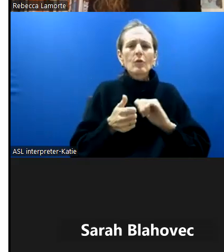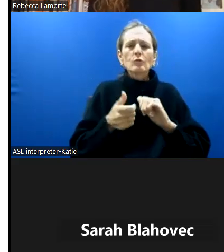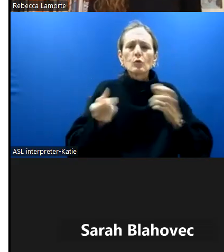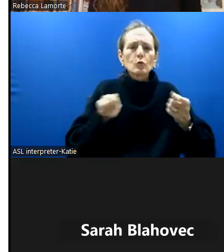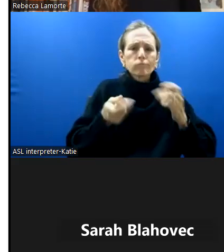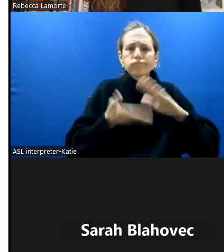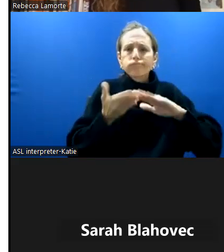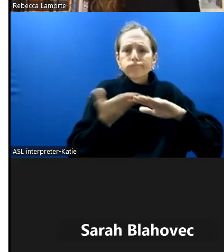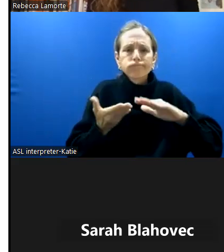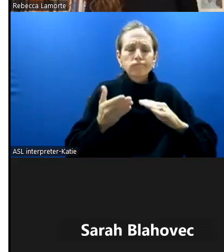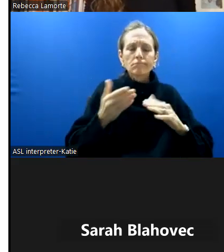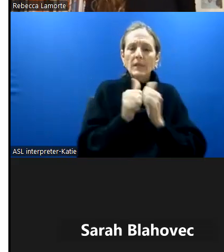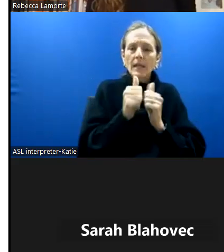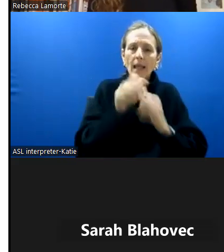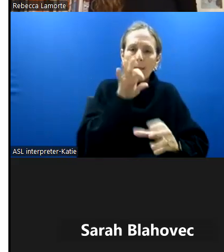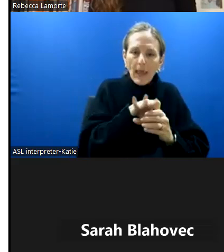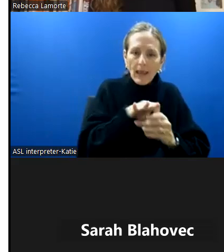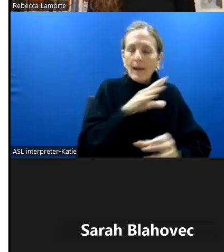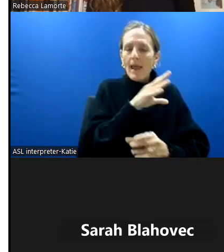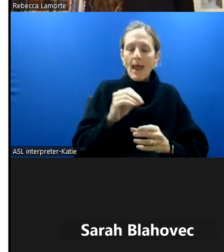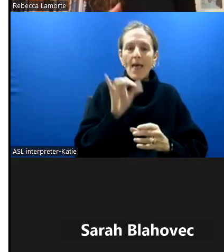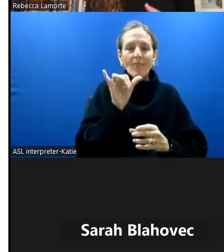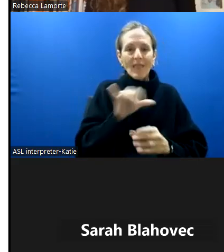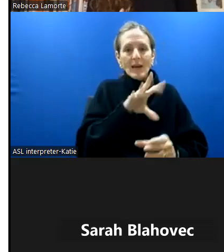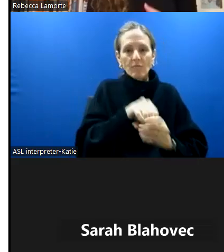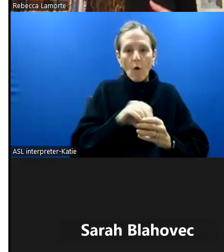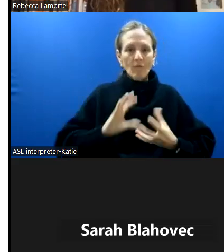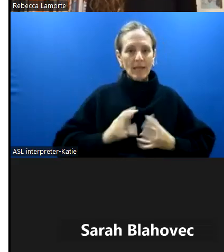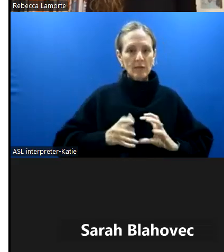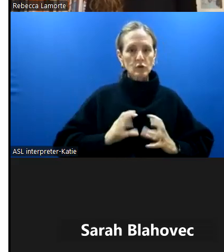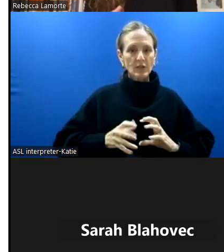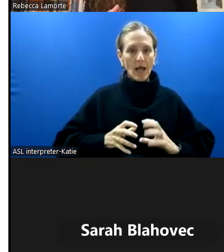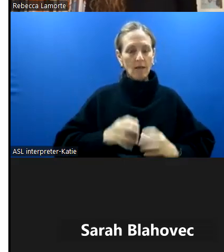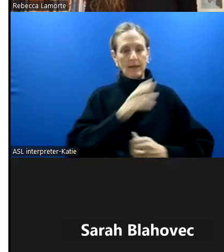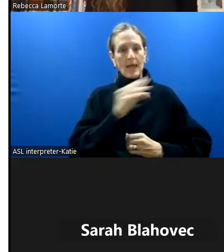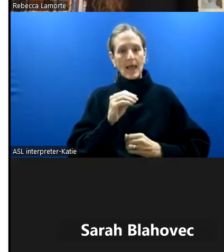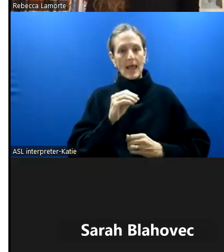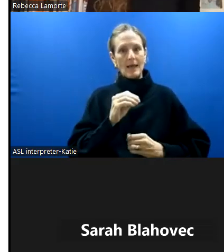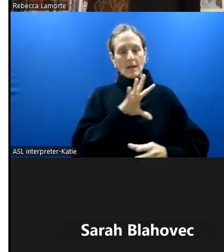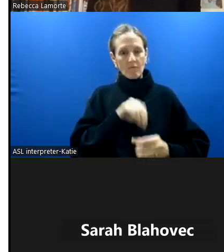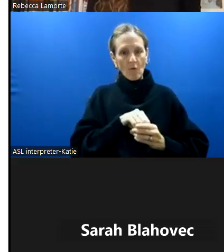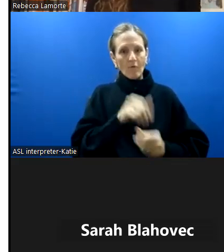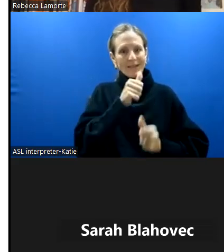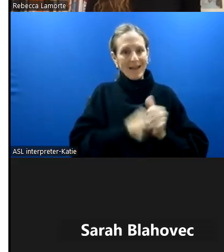on the intersectionality of disability issues and weaving them into every policy and aspect of your campaign.